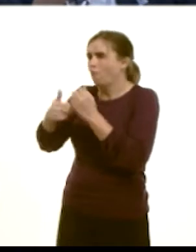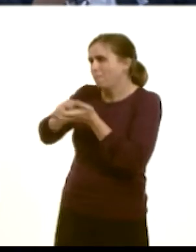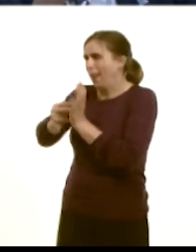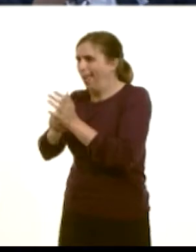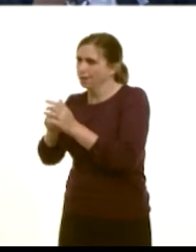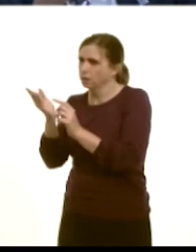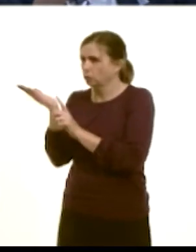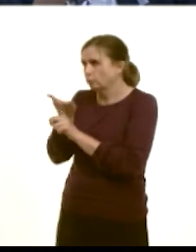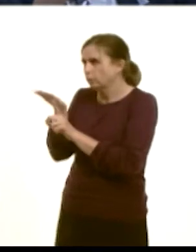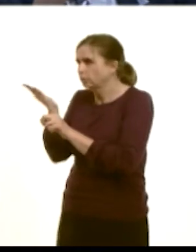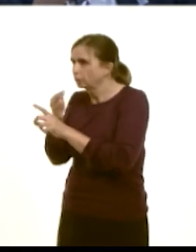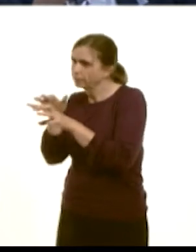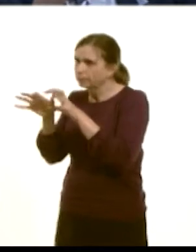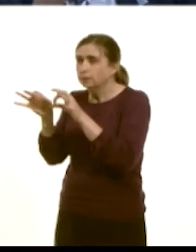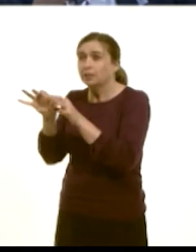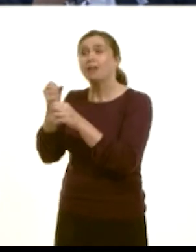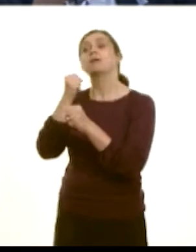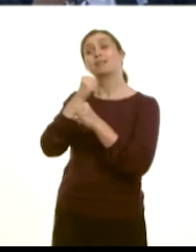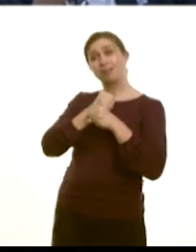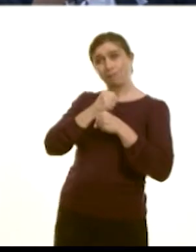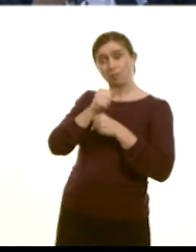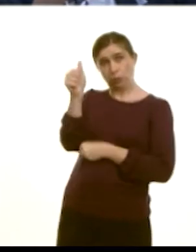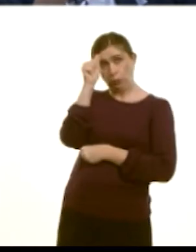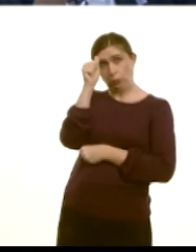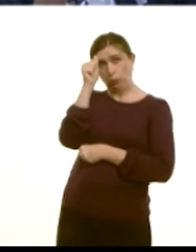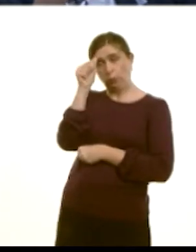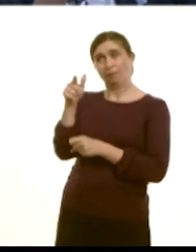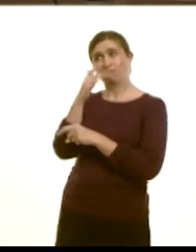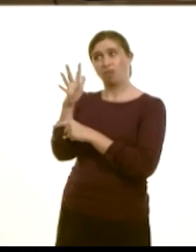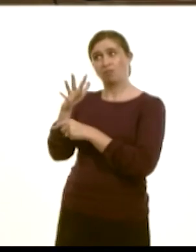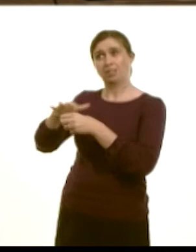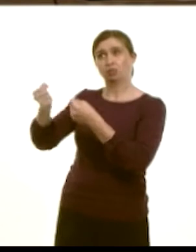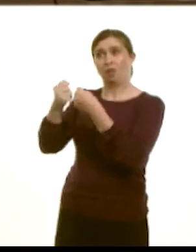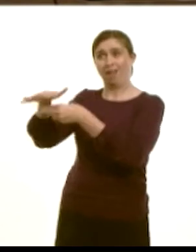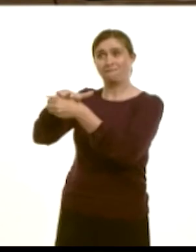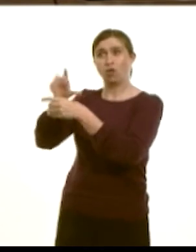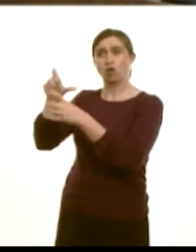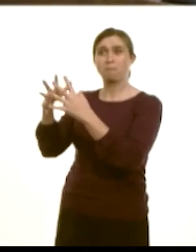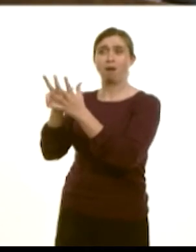Let us put it this way: the Government understands how important the forest drive is to the area.